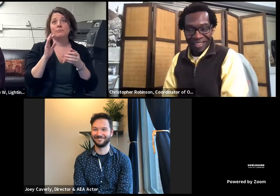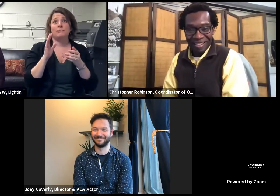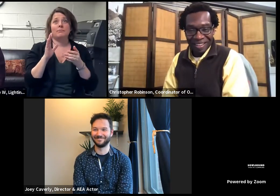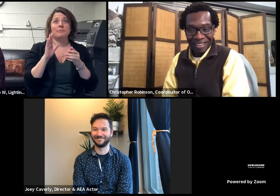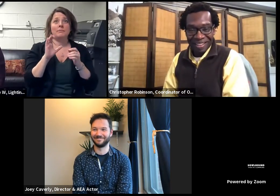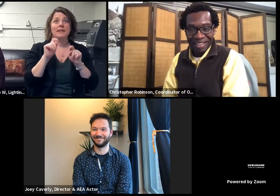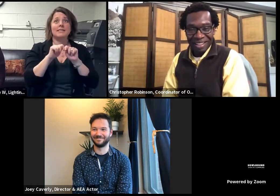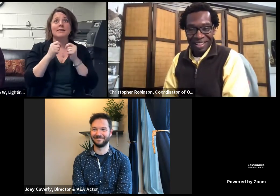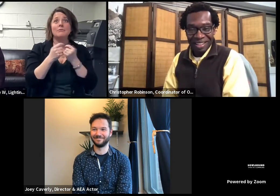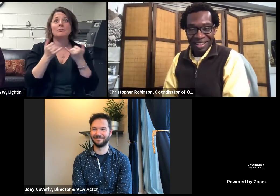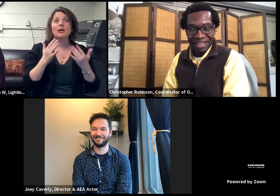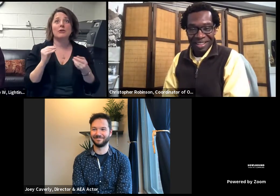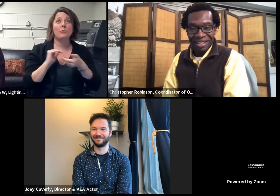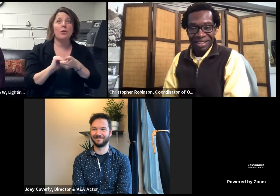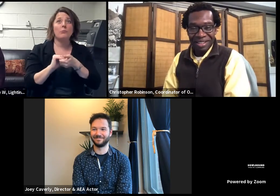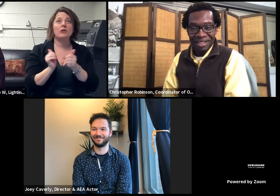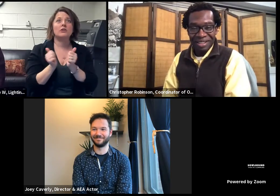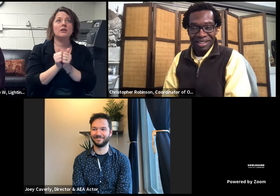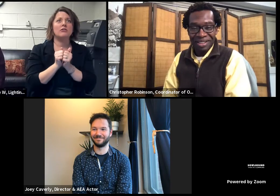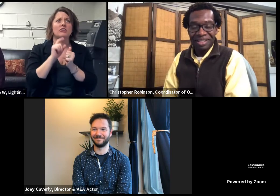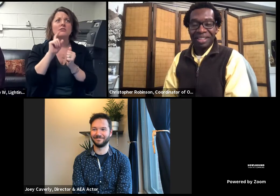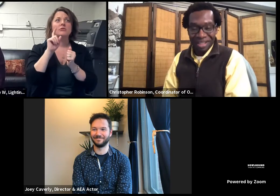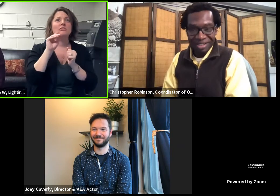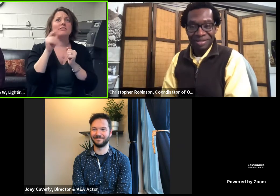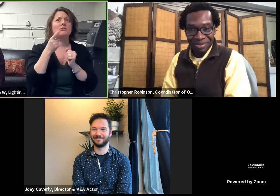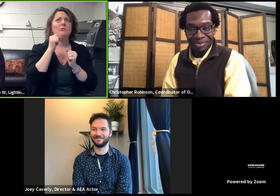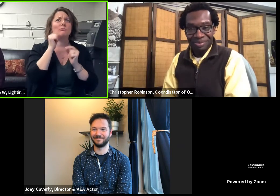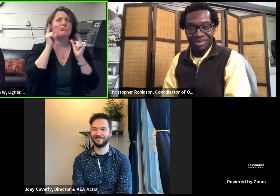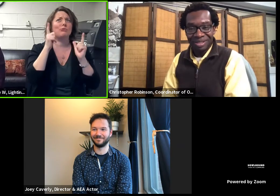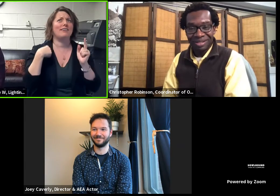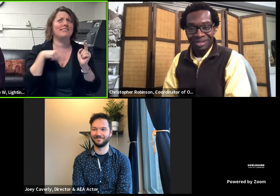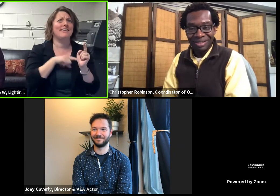again, it's important to have a collaborative team,